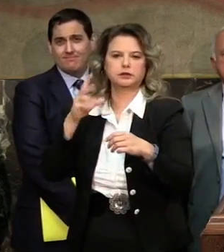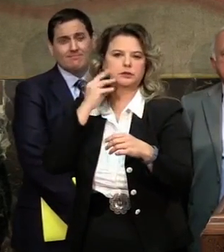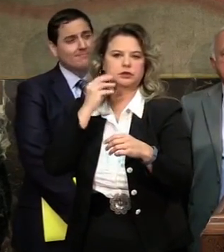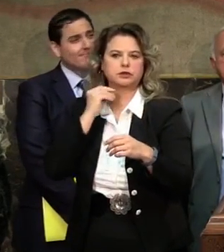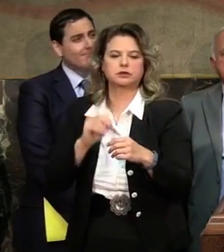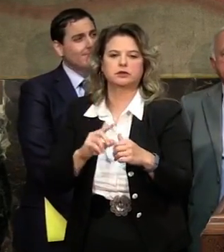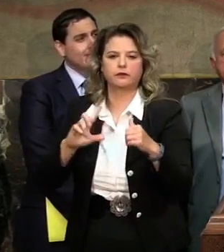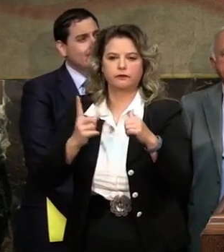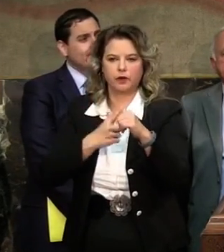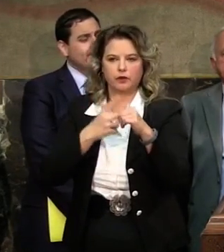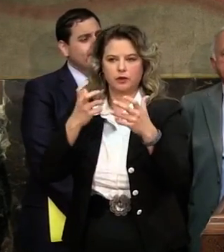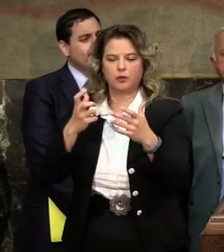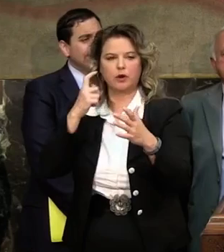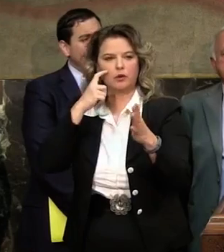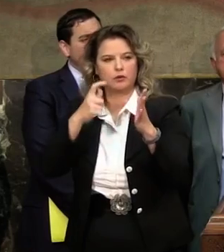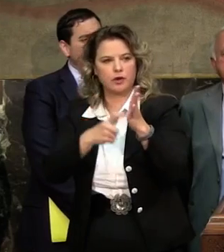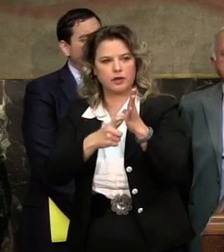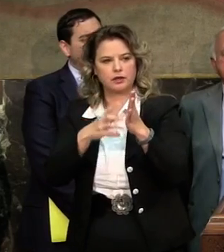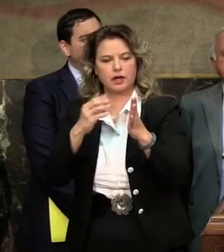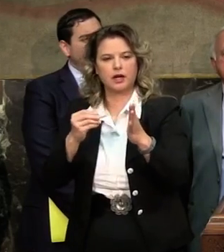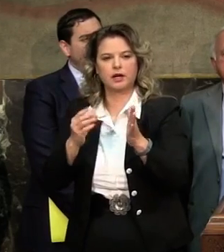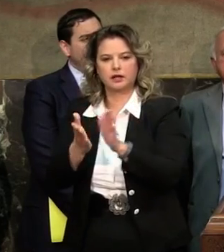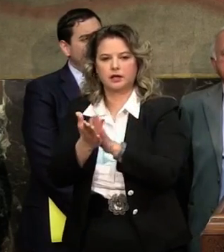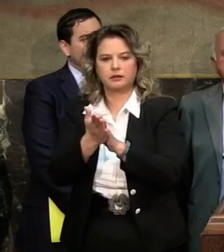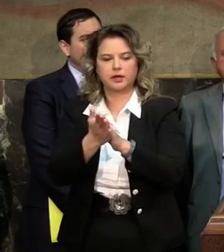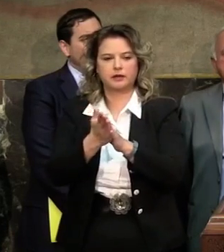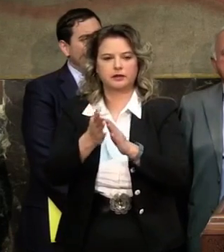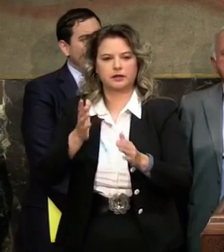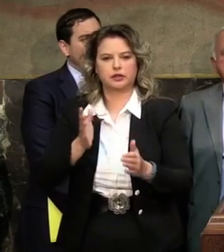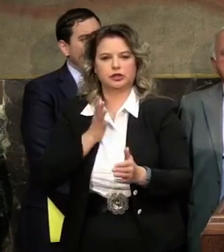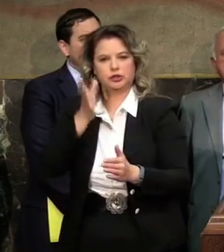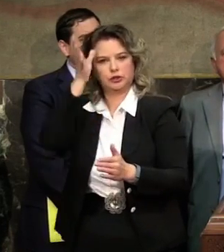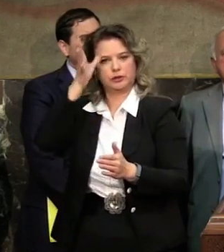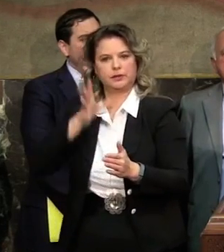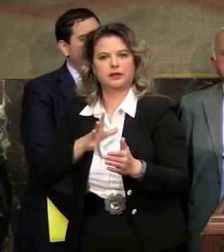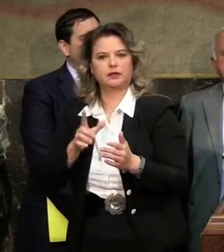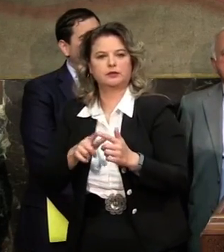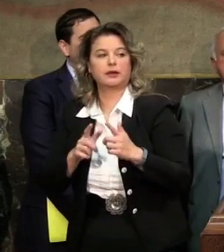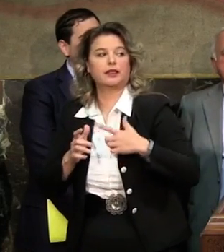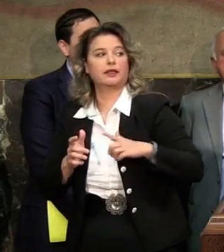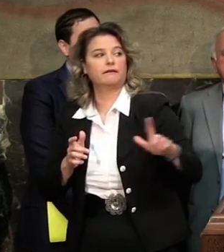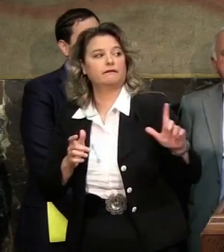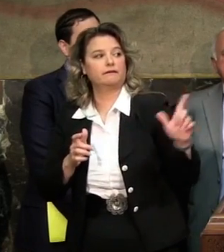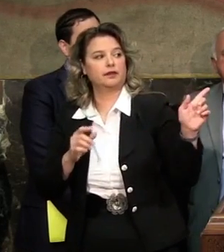recognize and commend the gentleman to my left our governor without his support